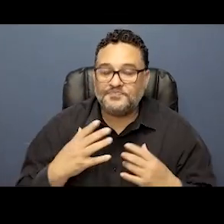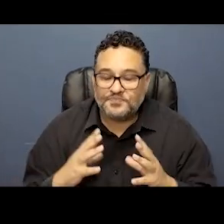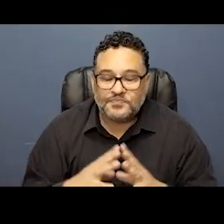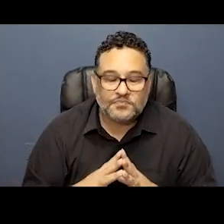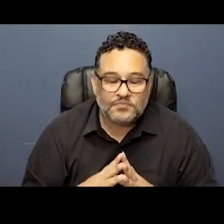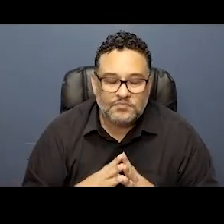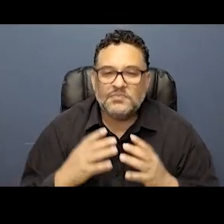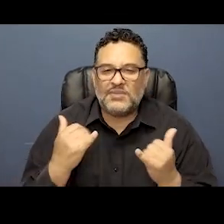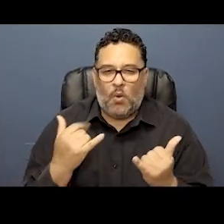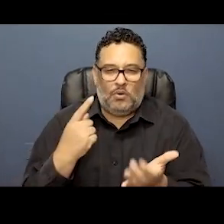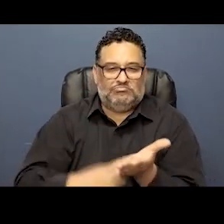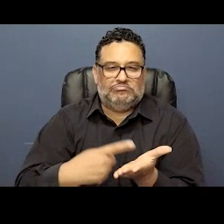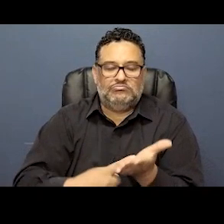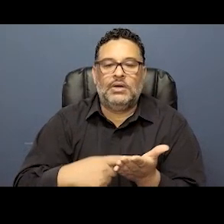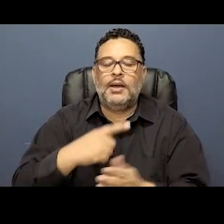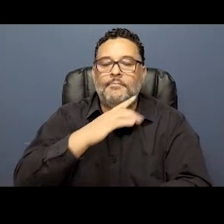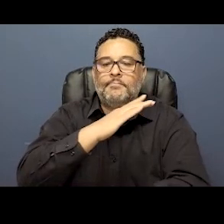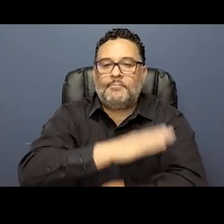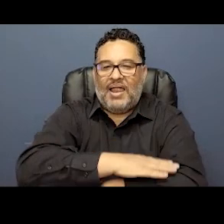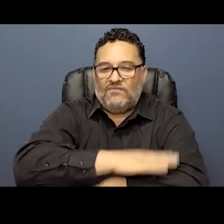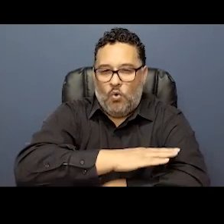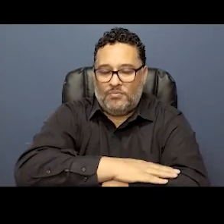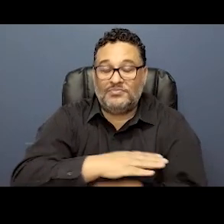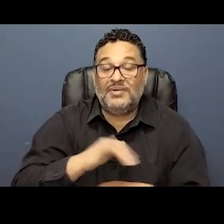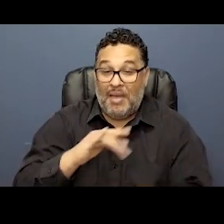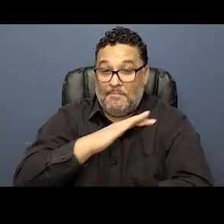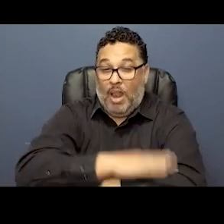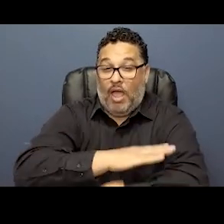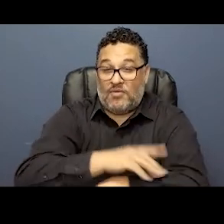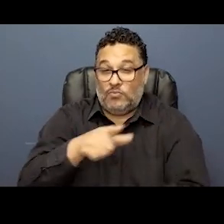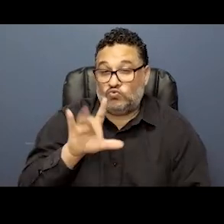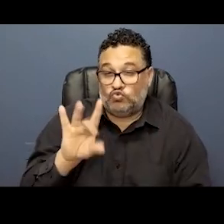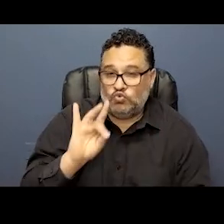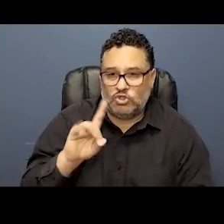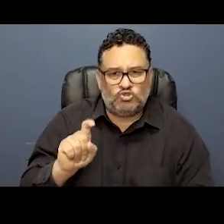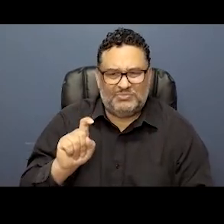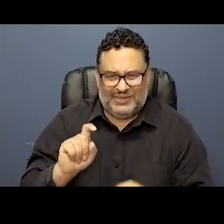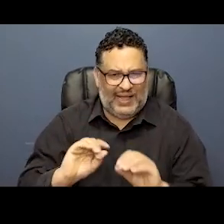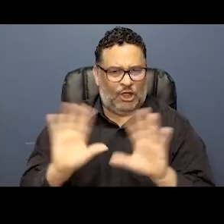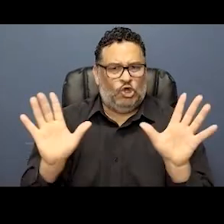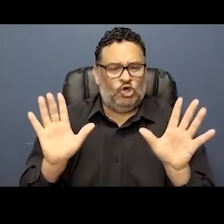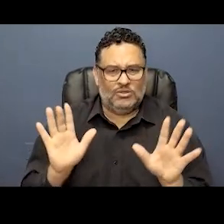Now let’s talk about platforms. The platform you choose should be intuitive, accessible,